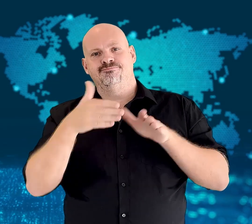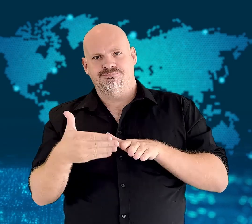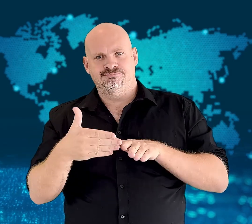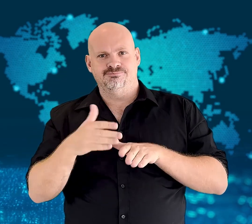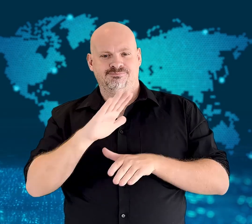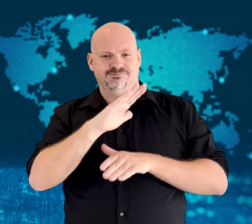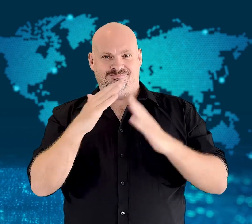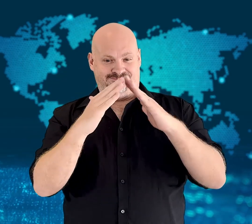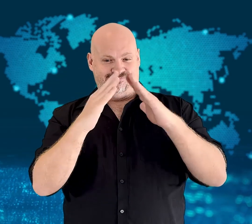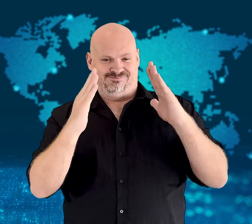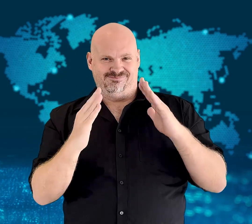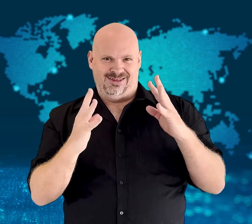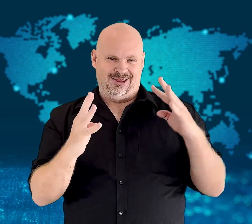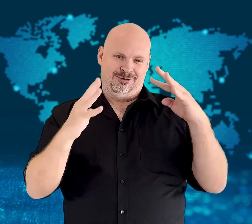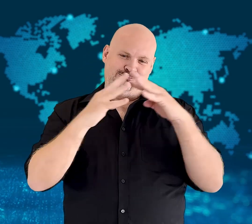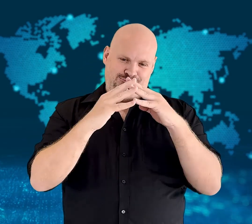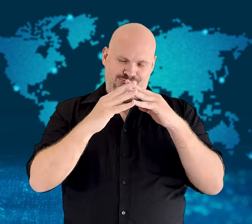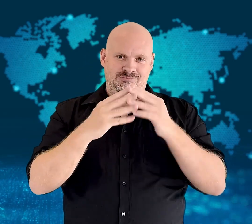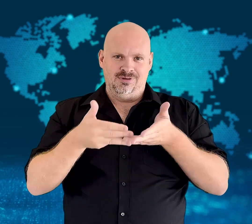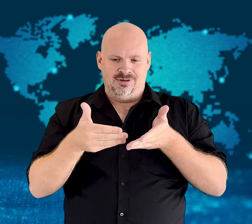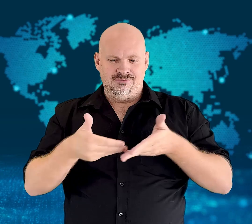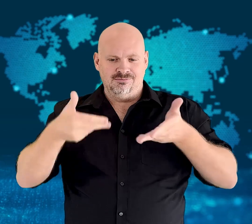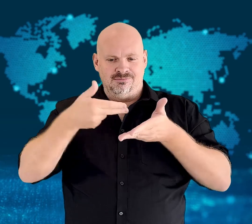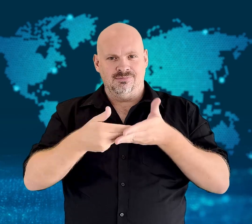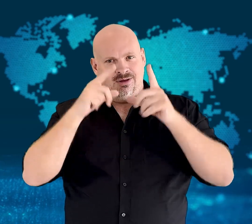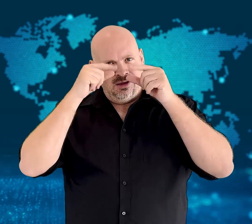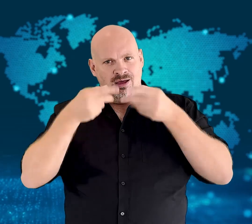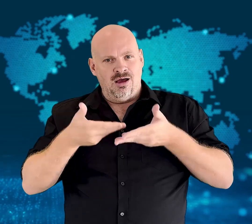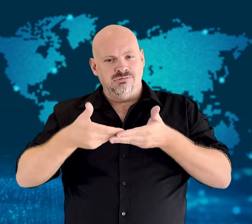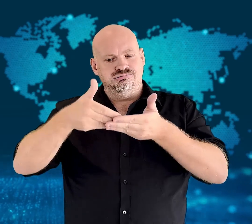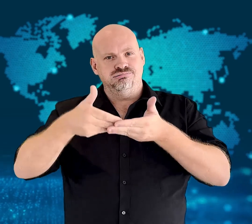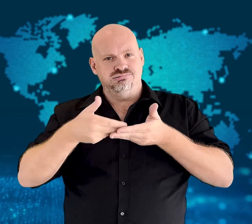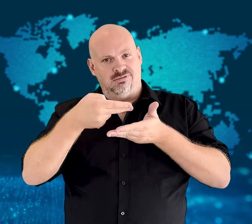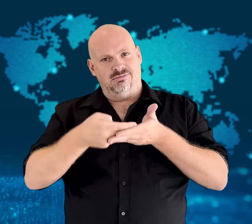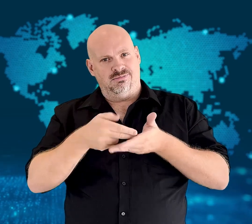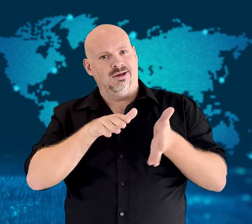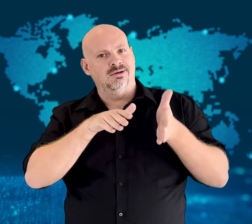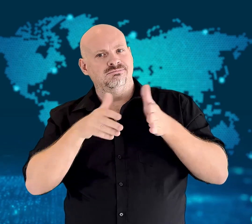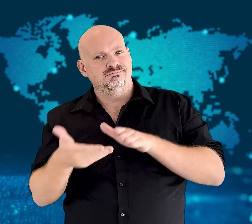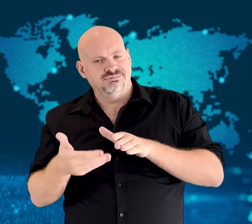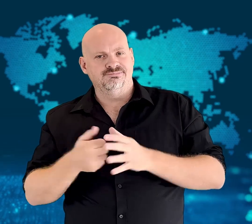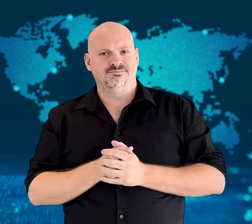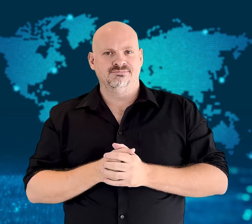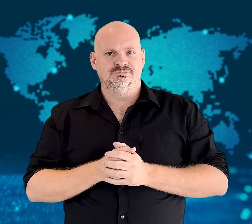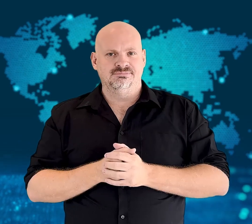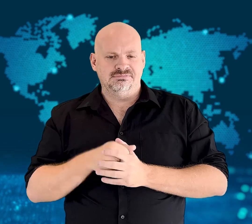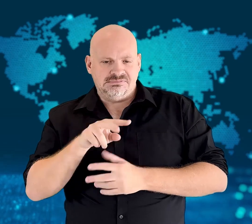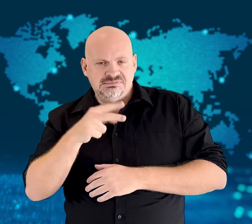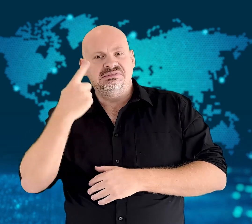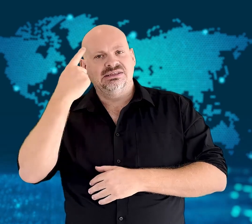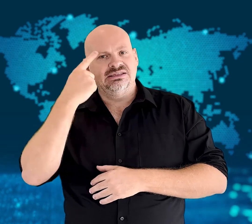He is believed to have died from natural causes since there was no sign of violence